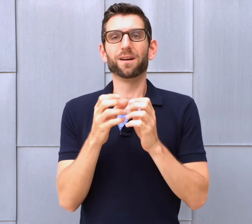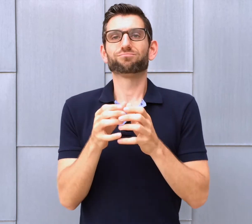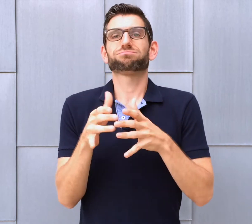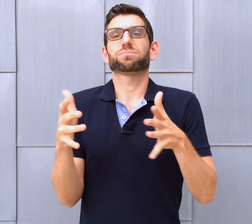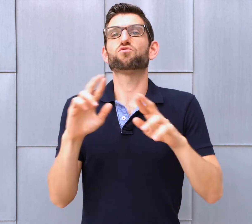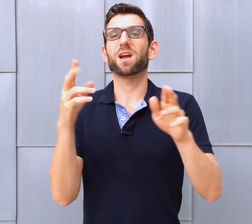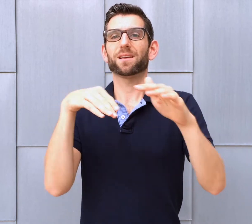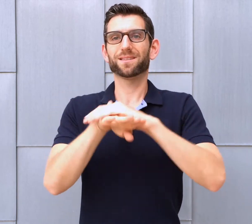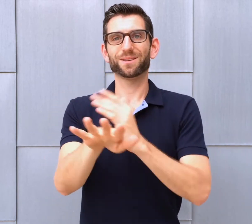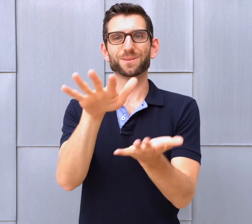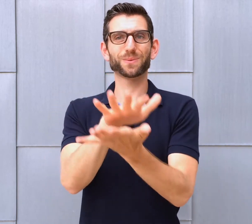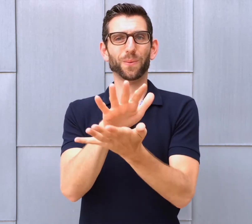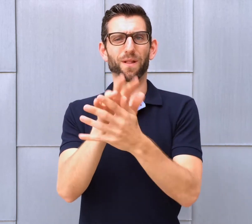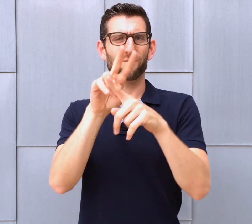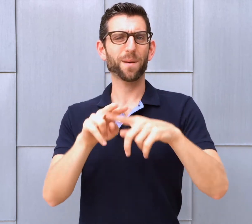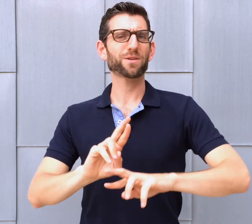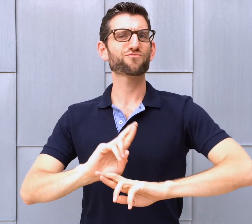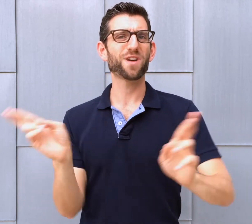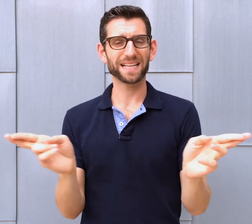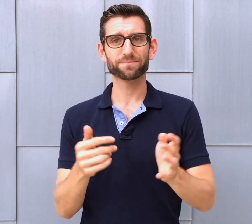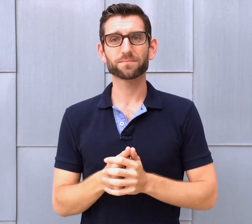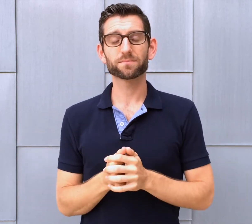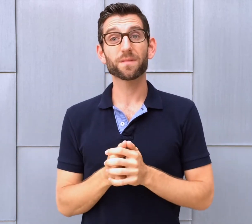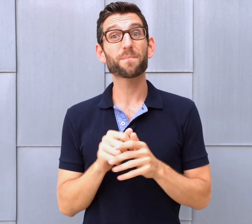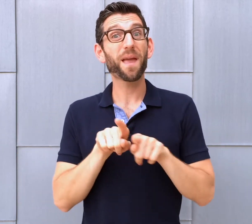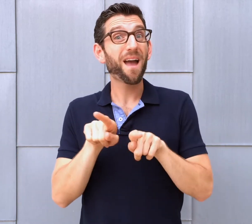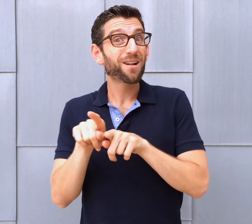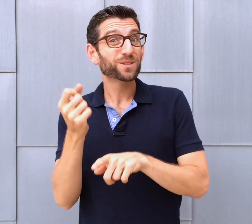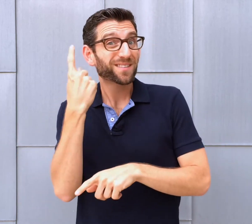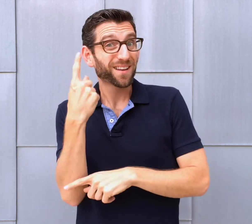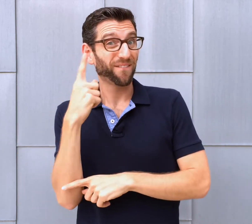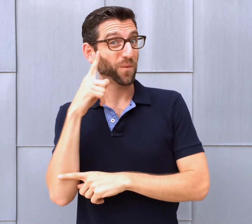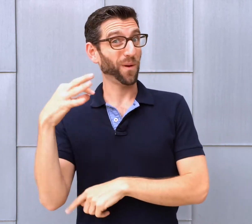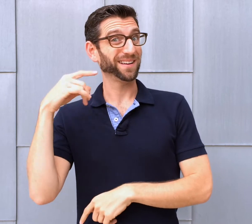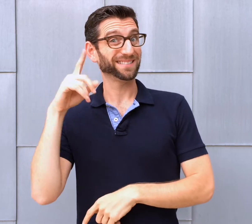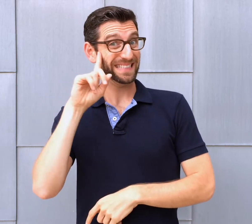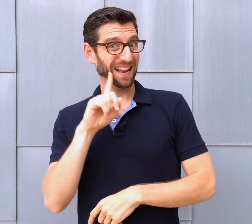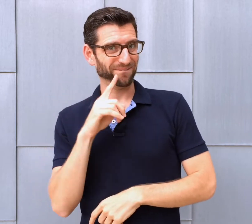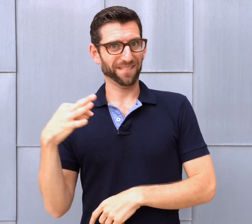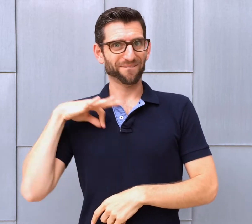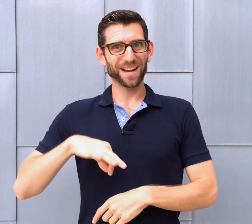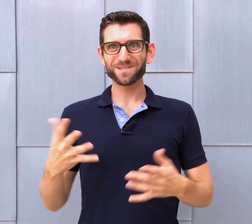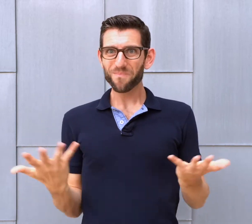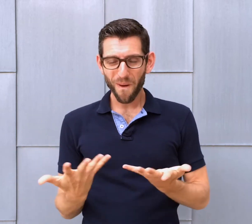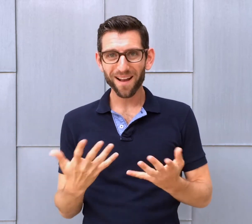their vocabularies grow so much and they're ready for school. But get this, for deaf babies, there's an advantage here.